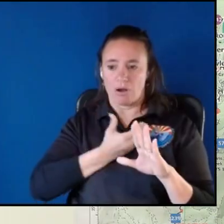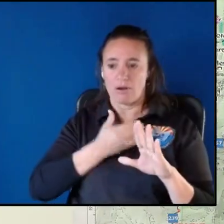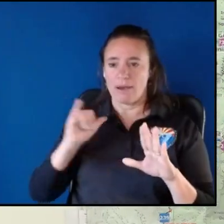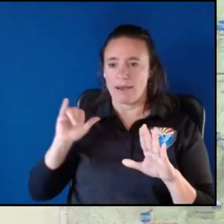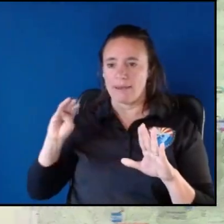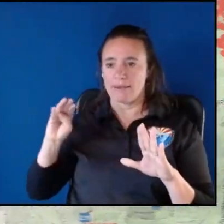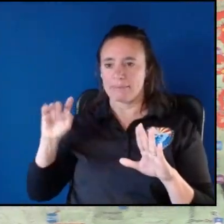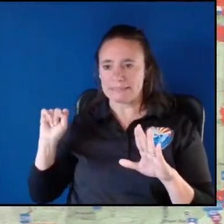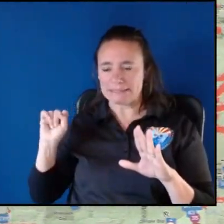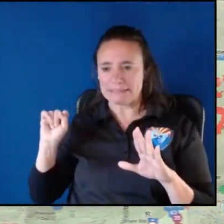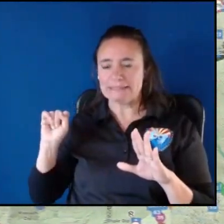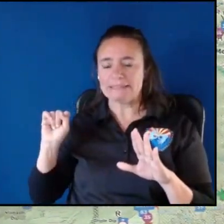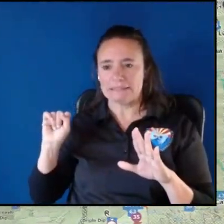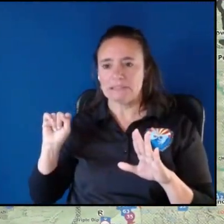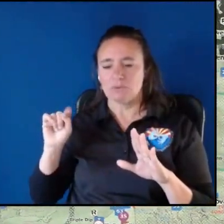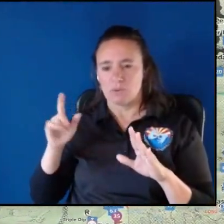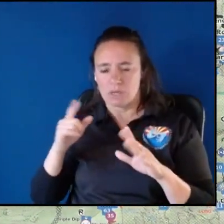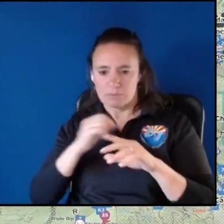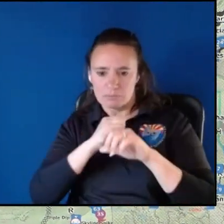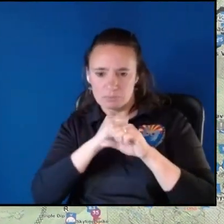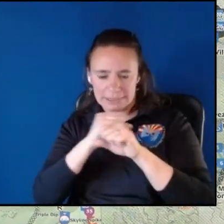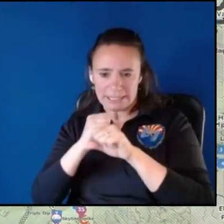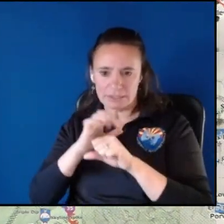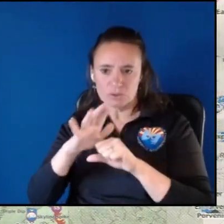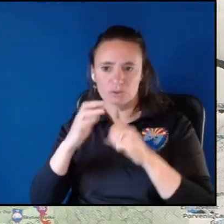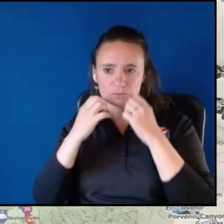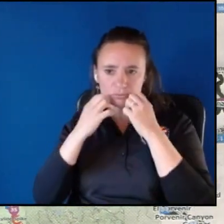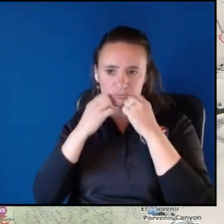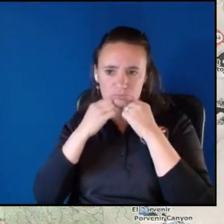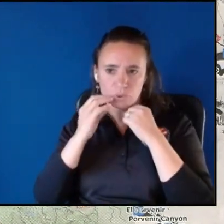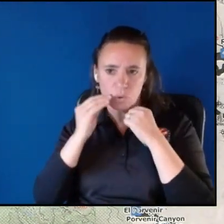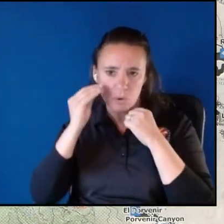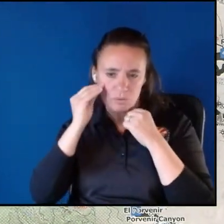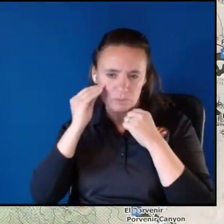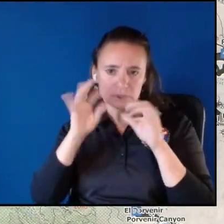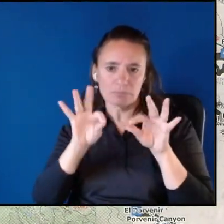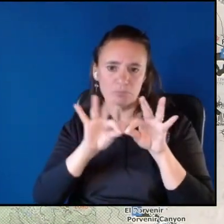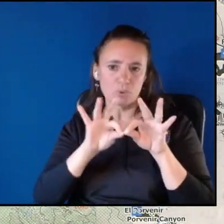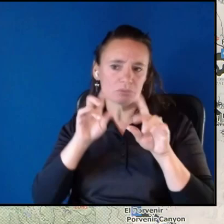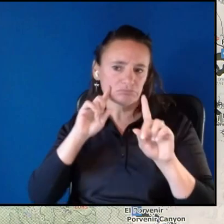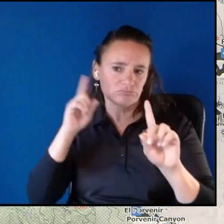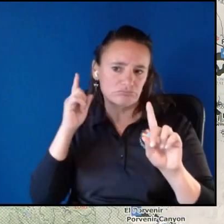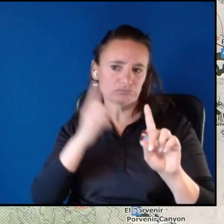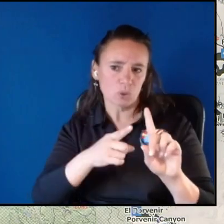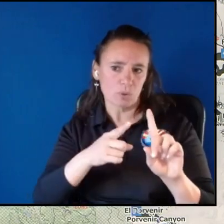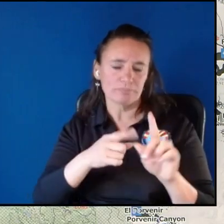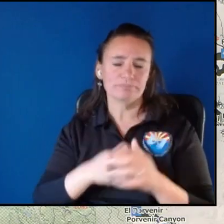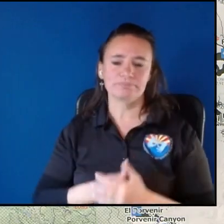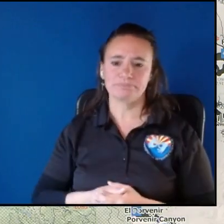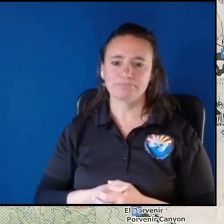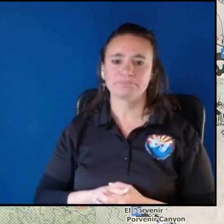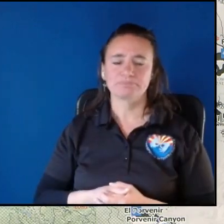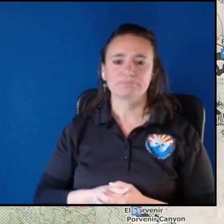guys have out there and so we know that's important and that's what we're striving to do.